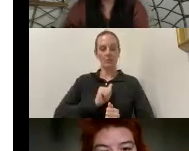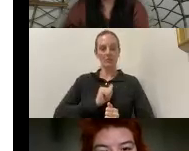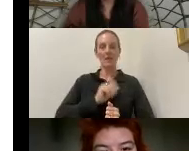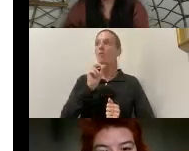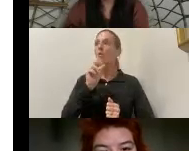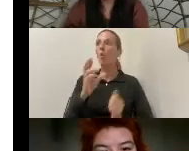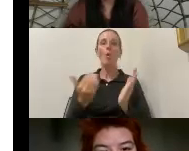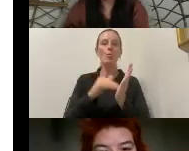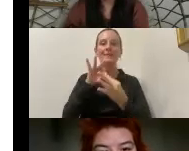family and your community?